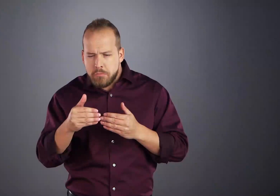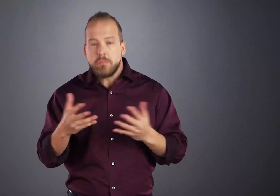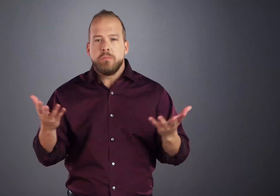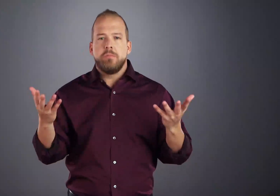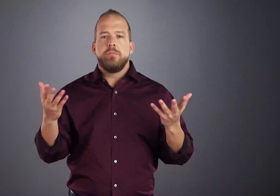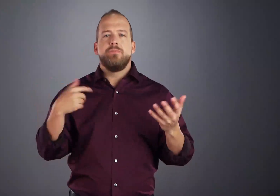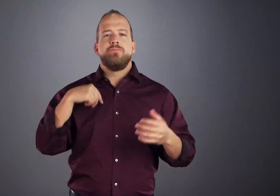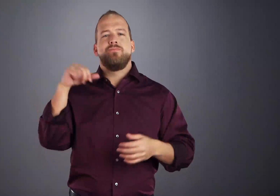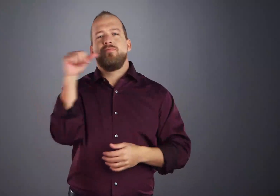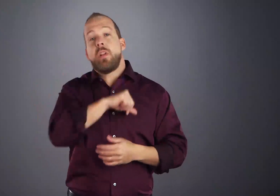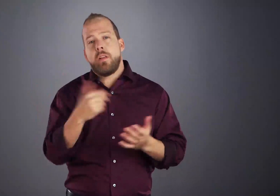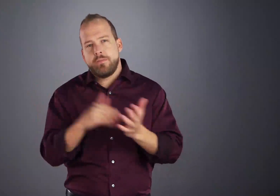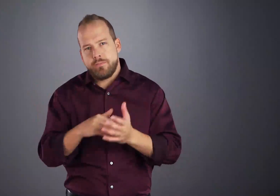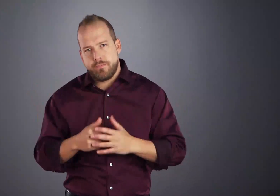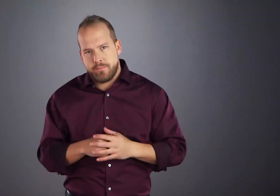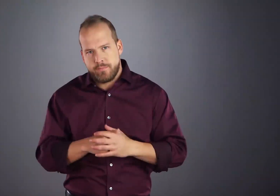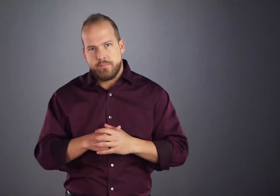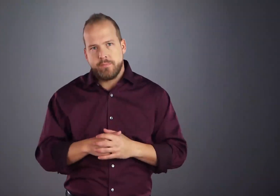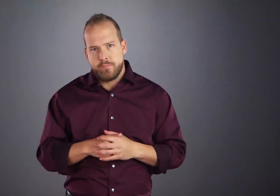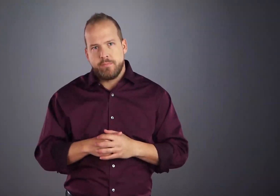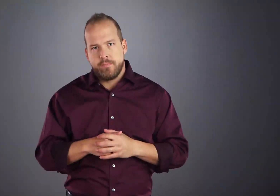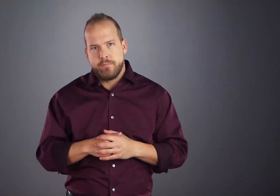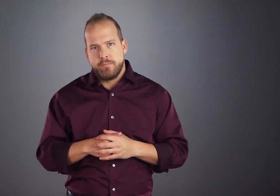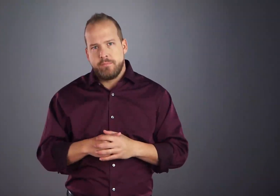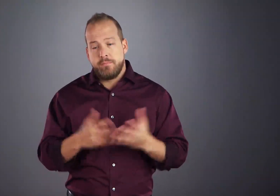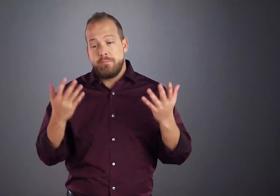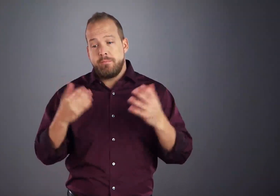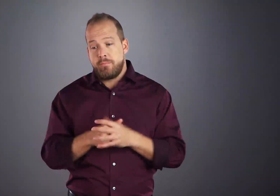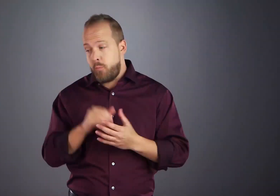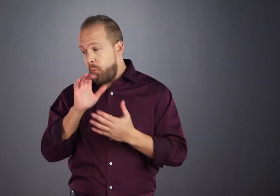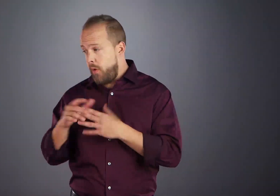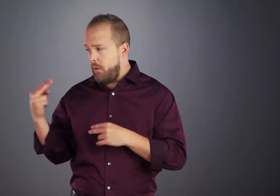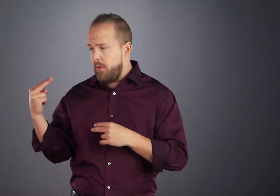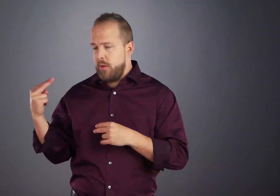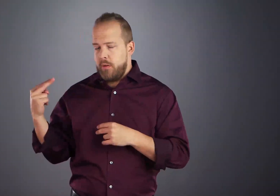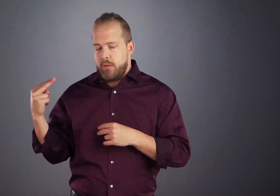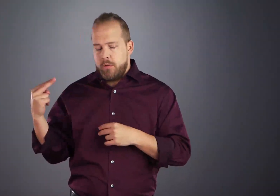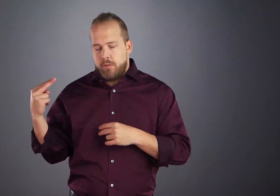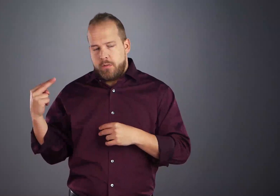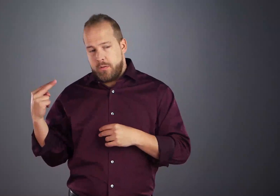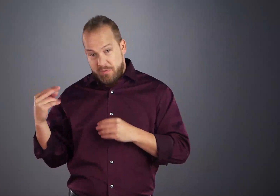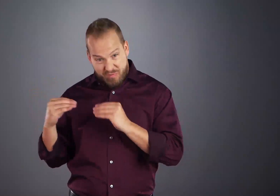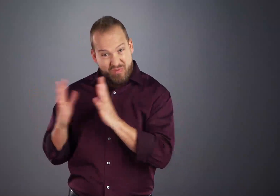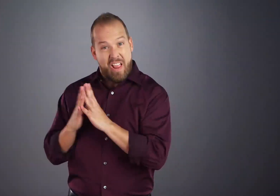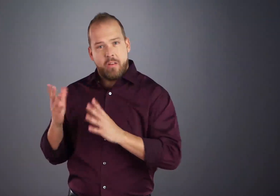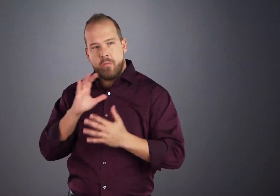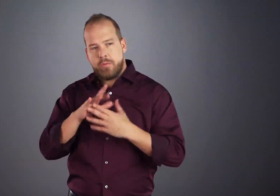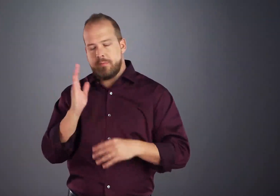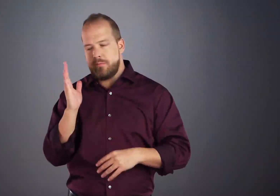Where had been my higher resolve? I simply didn't know. It hadn't even come to mind.